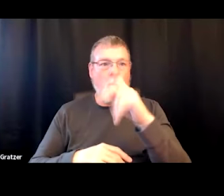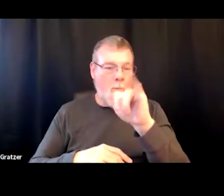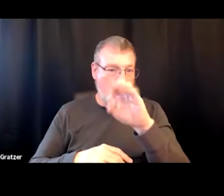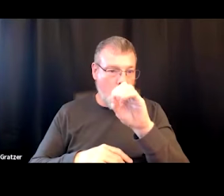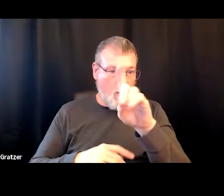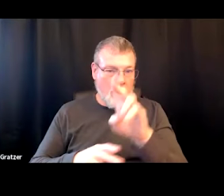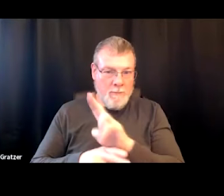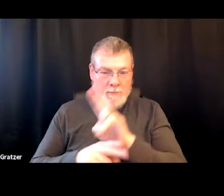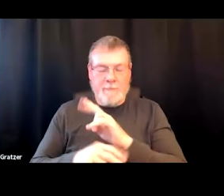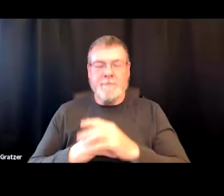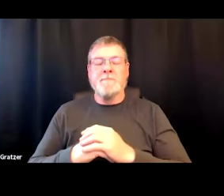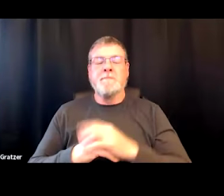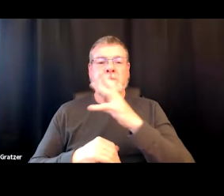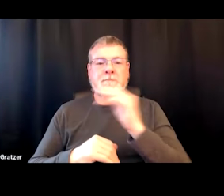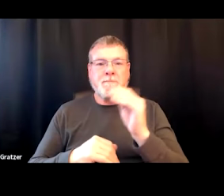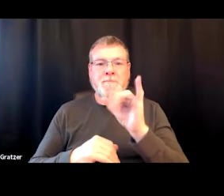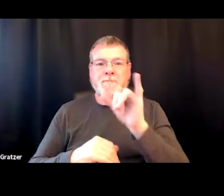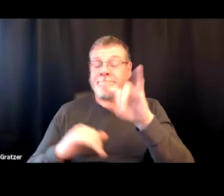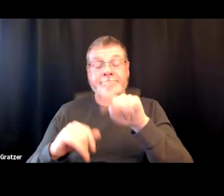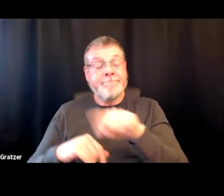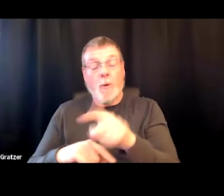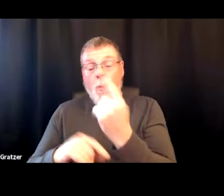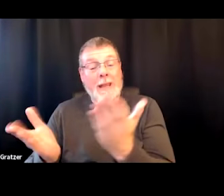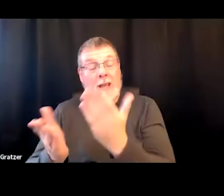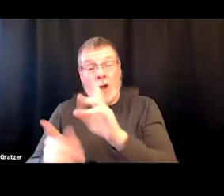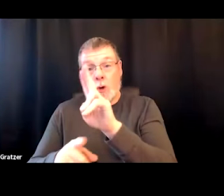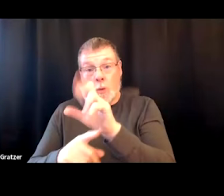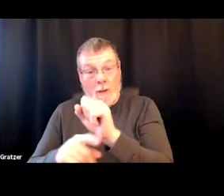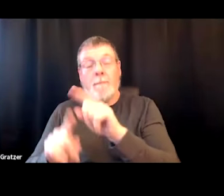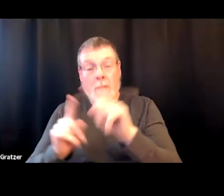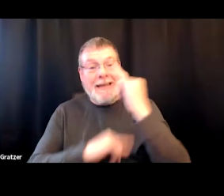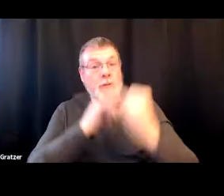And this is not only true in the US but also internationally.